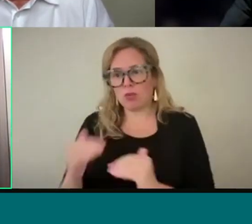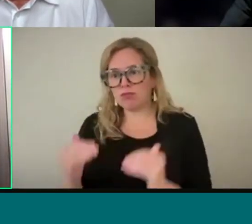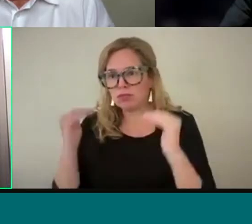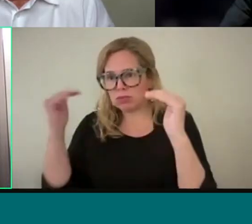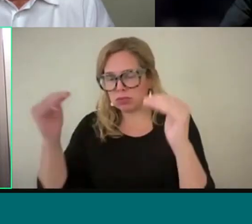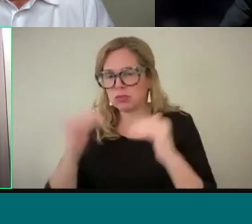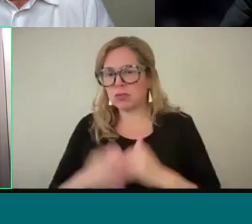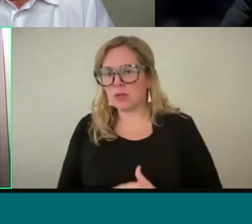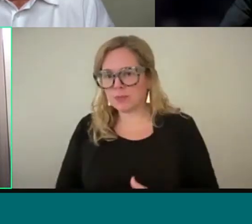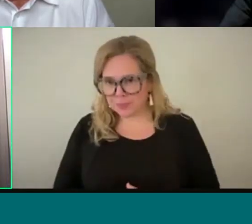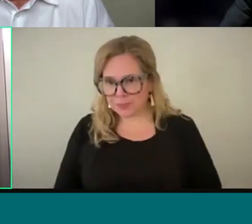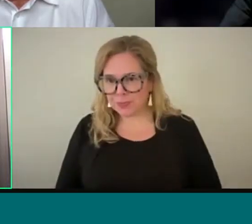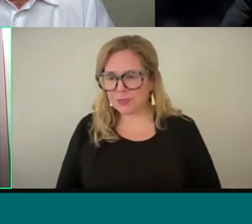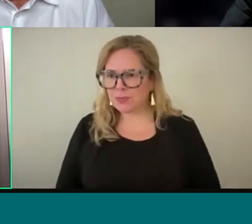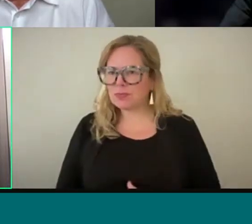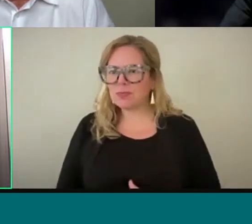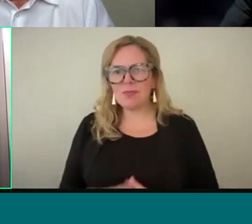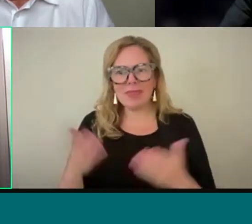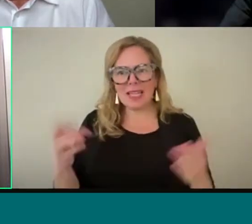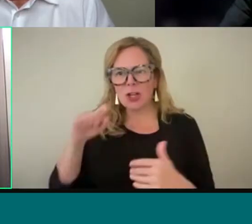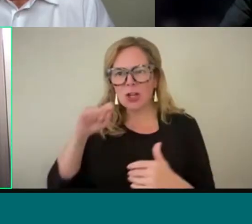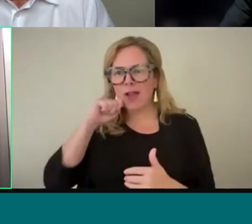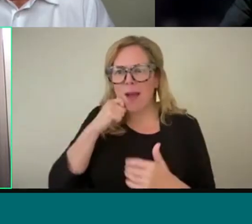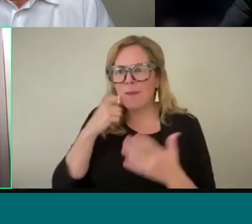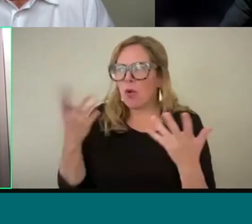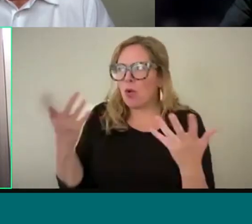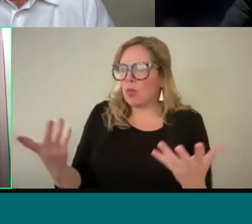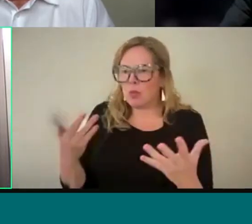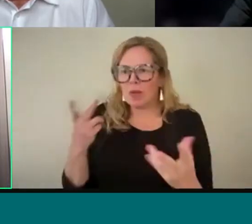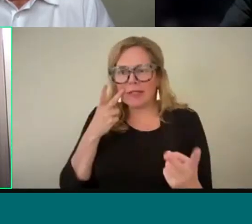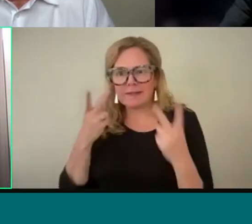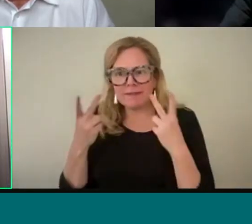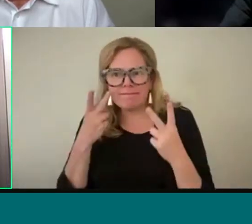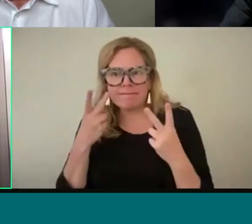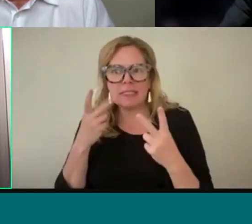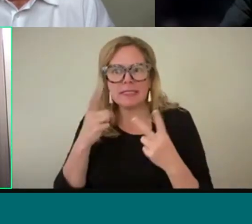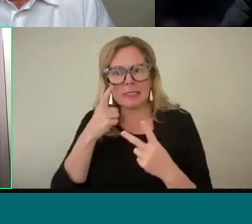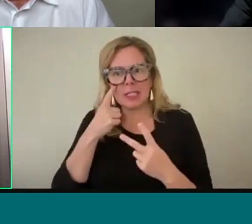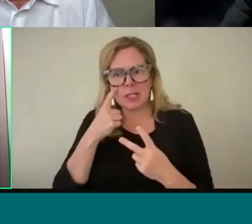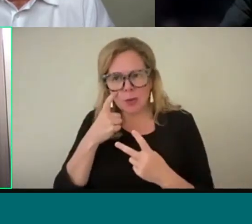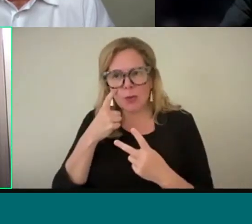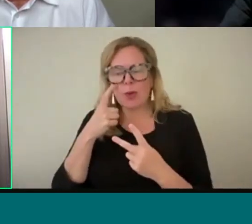and all over the world of people using home data to facilitate telehealth. So,